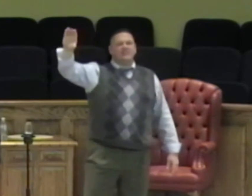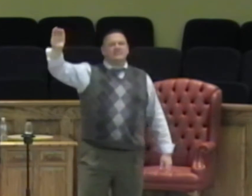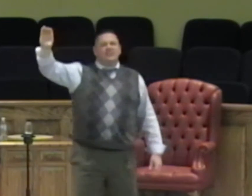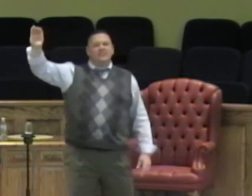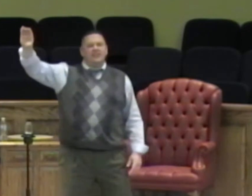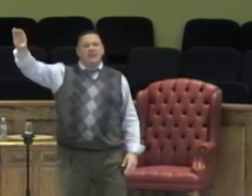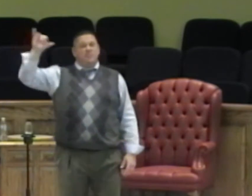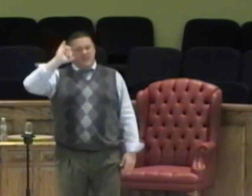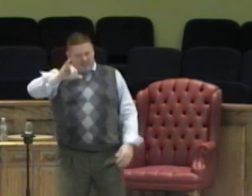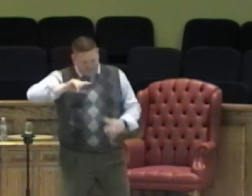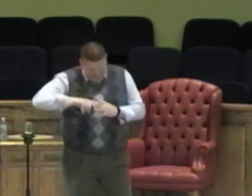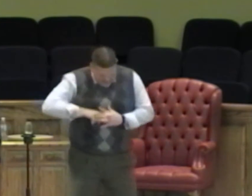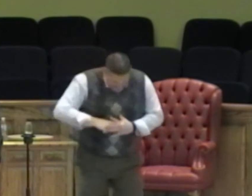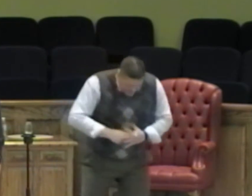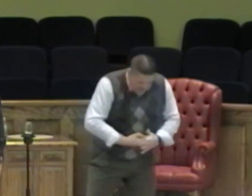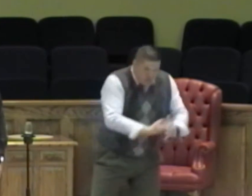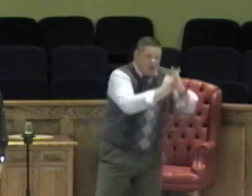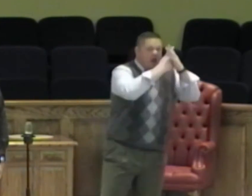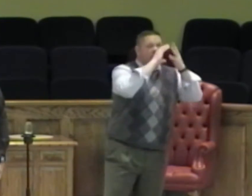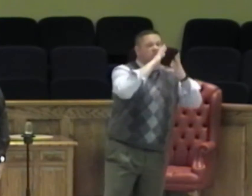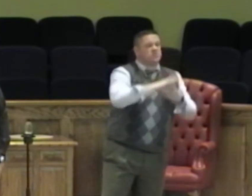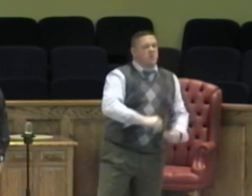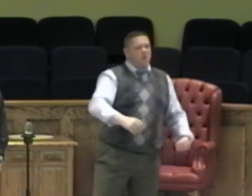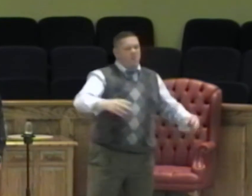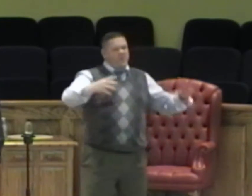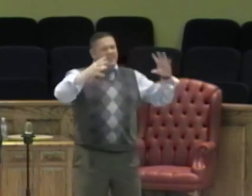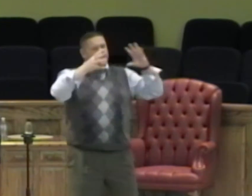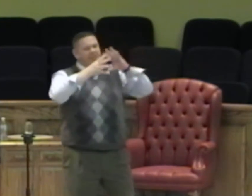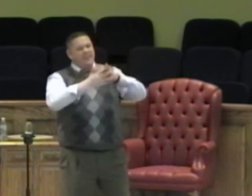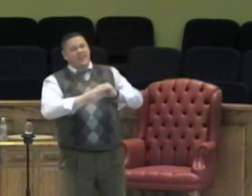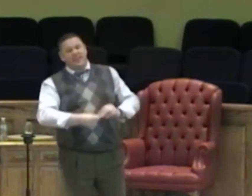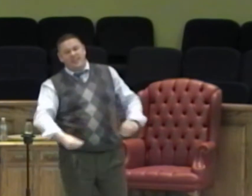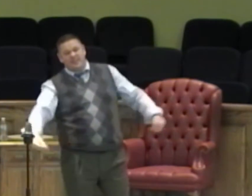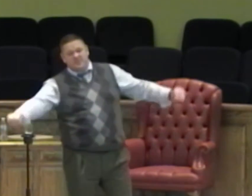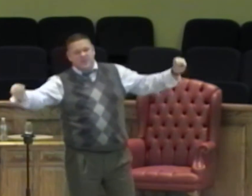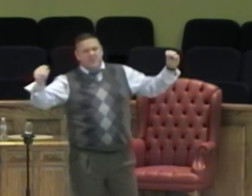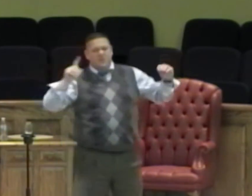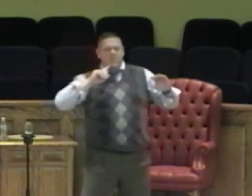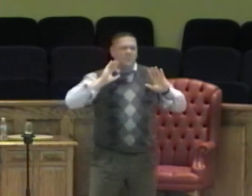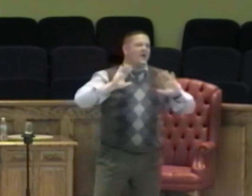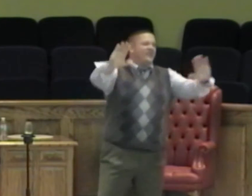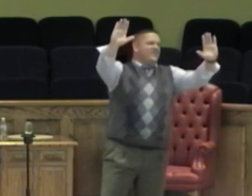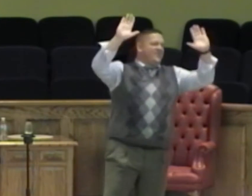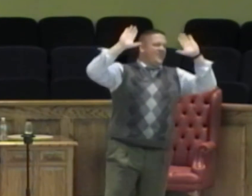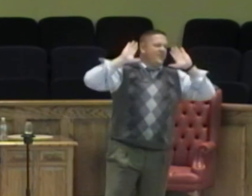The beginning of the story is wonderful and great